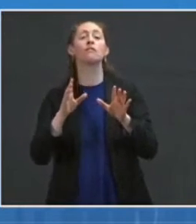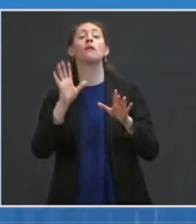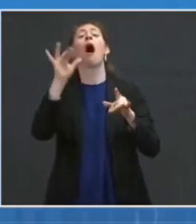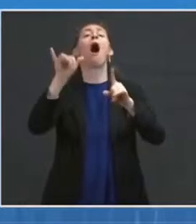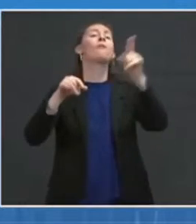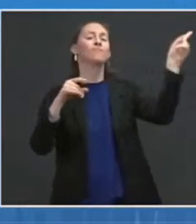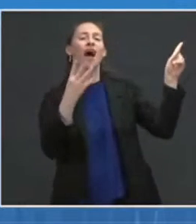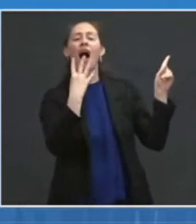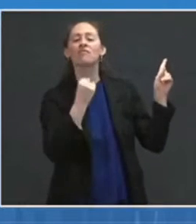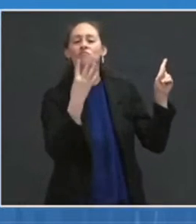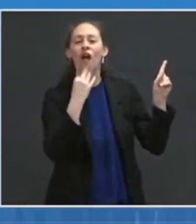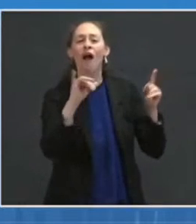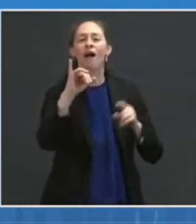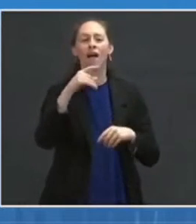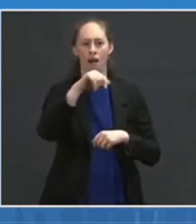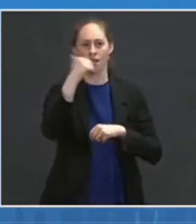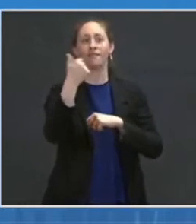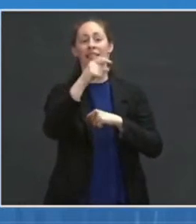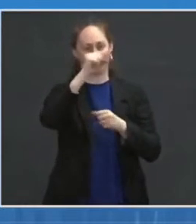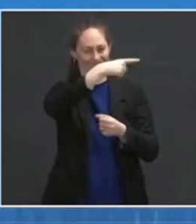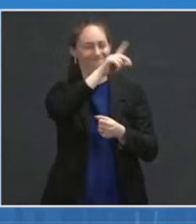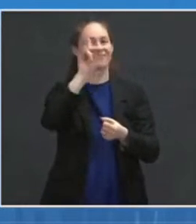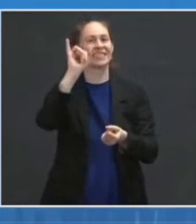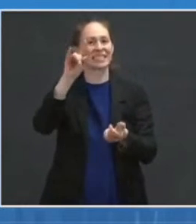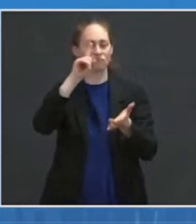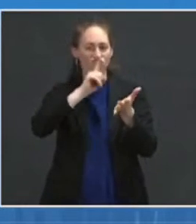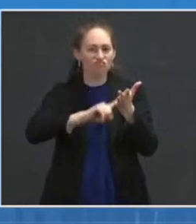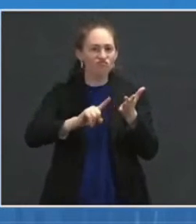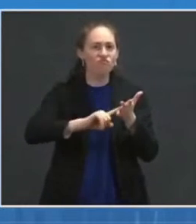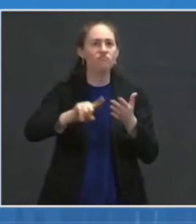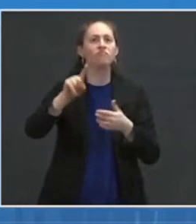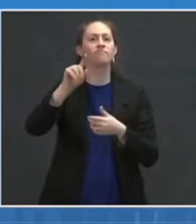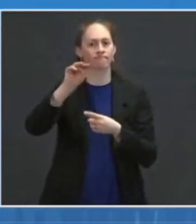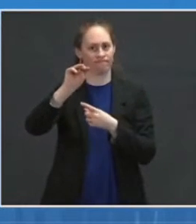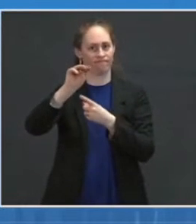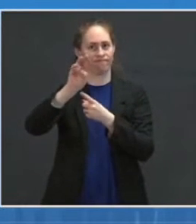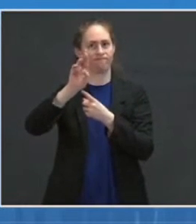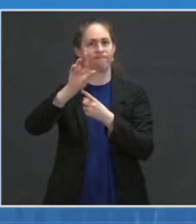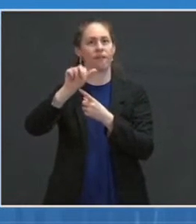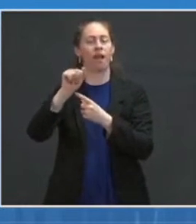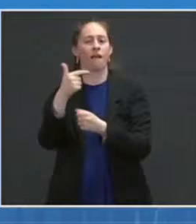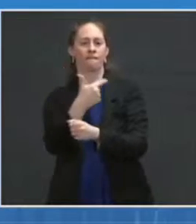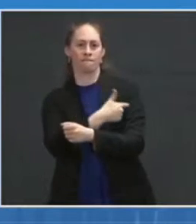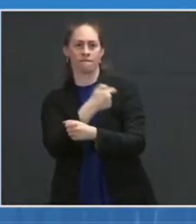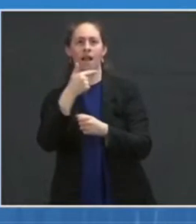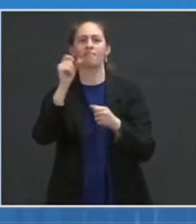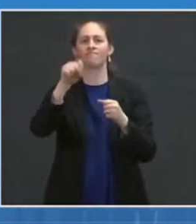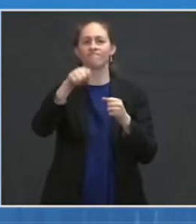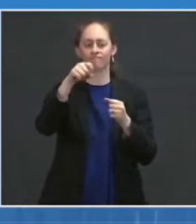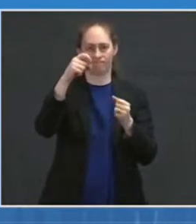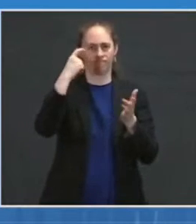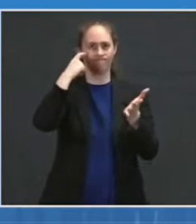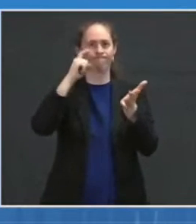REFERRING TO A RECENT ISRAELI STUDY THAT LOOKED AT THE MRNA.